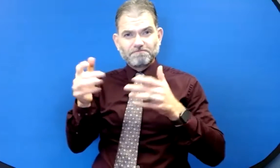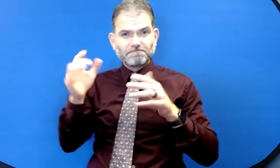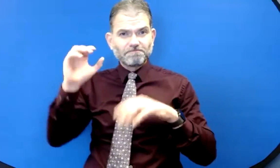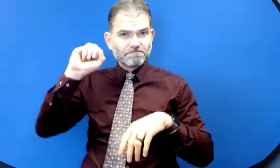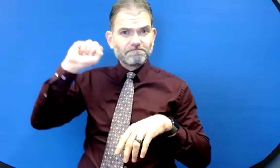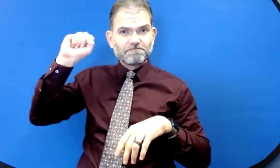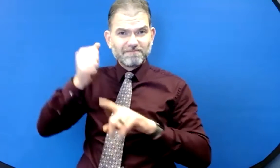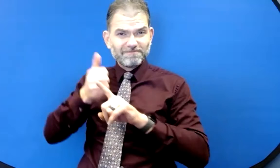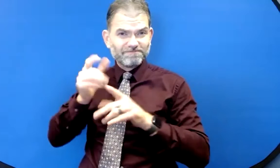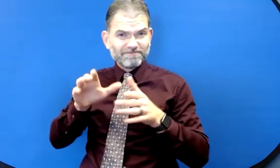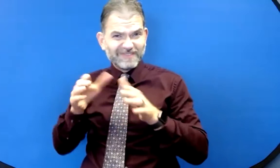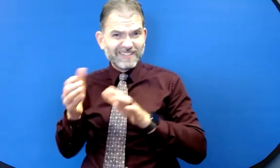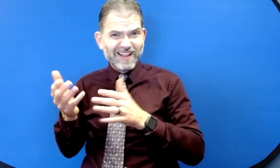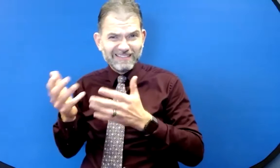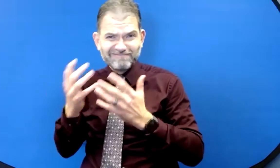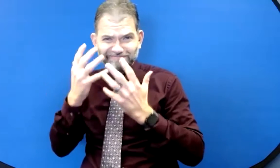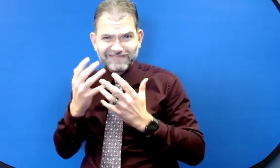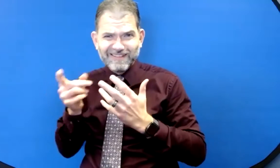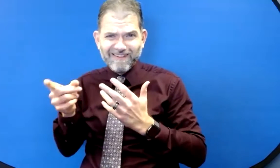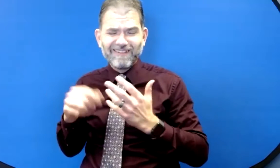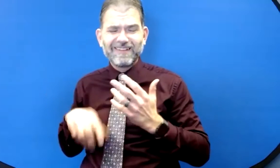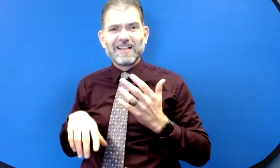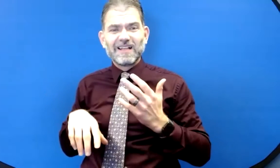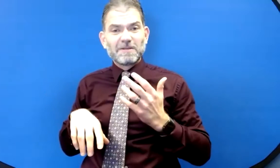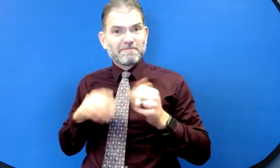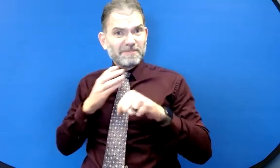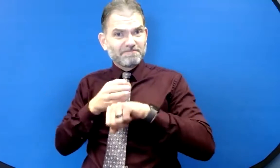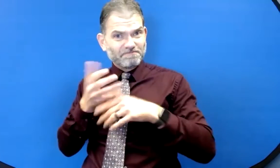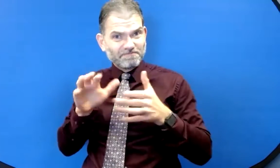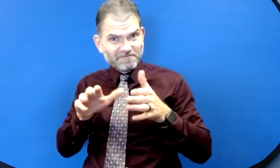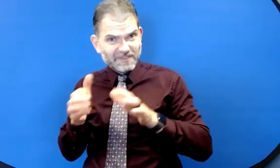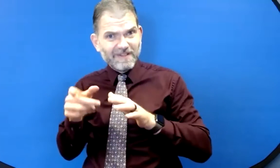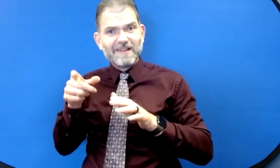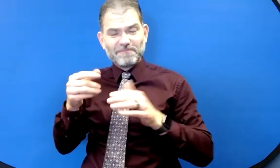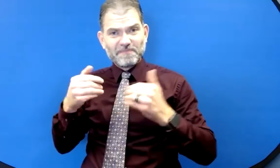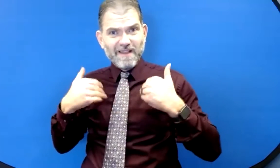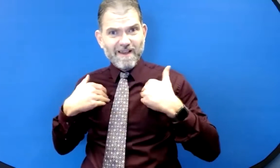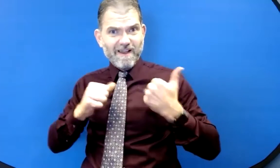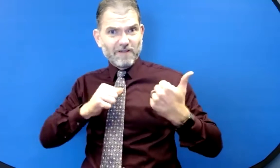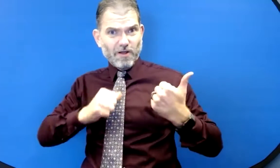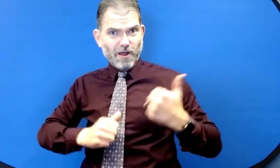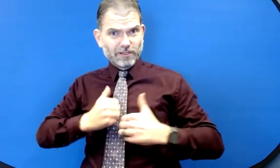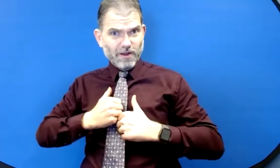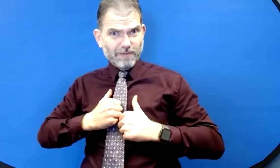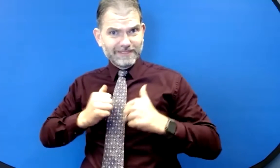ASL Interpreter: So we go back to Robin Williams. ASL Interpreter: Oh, unfortunately, after he, you know, committed suicide.